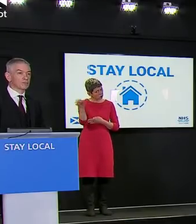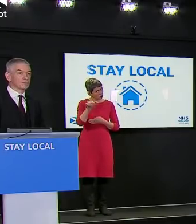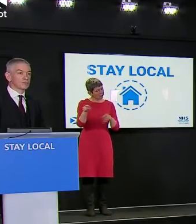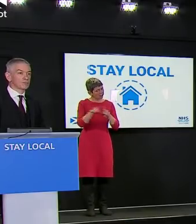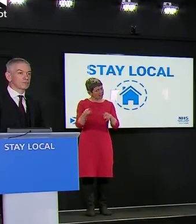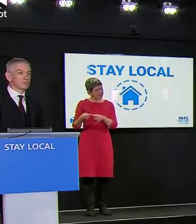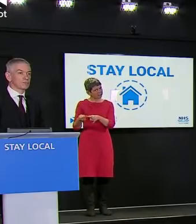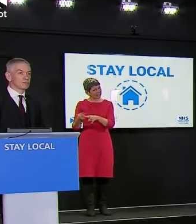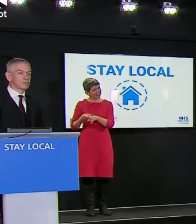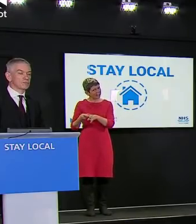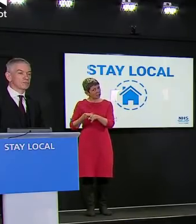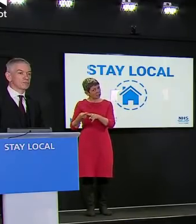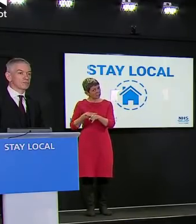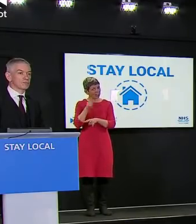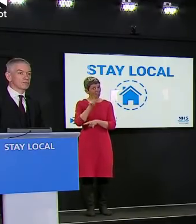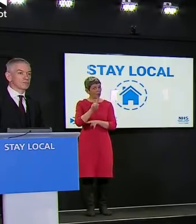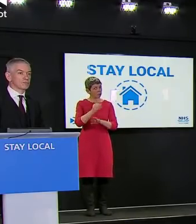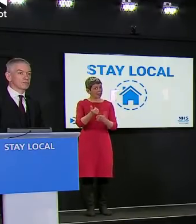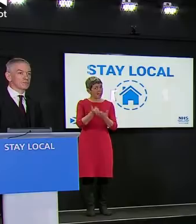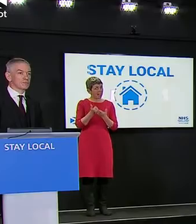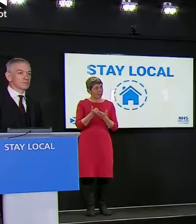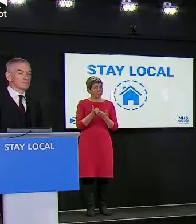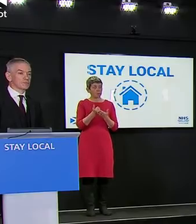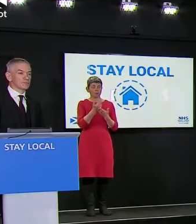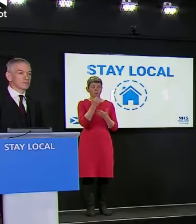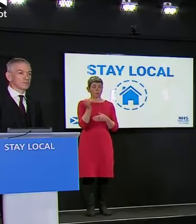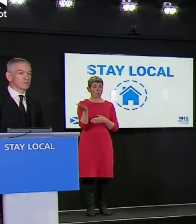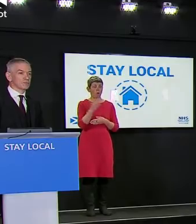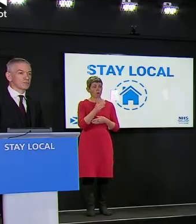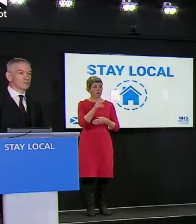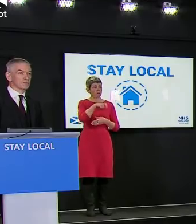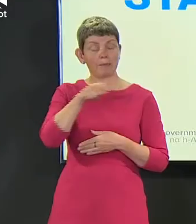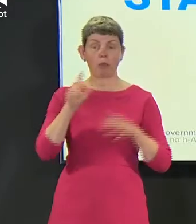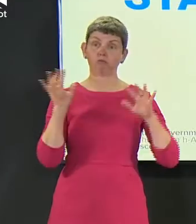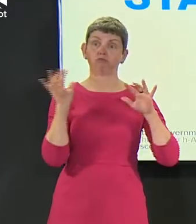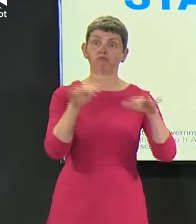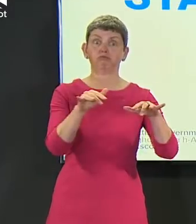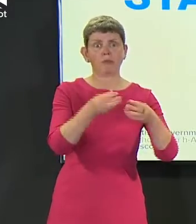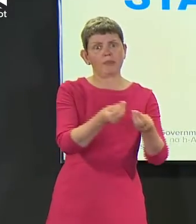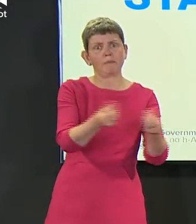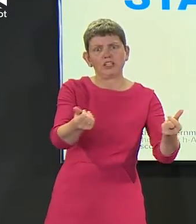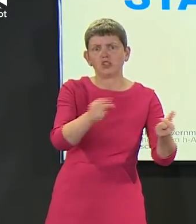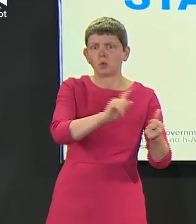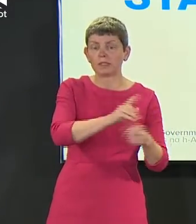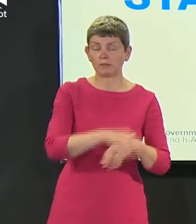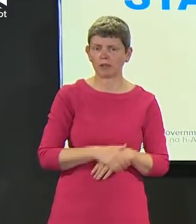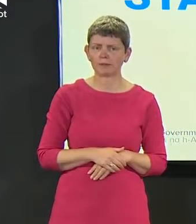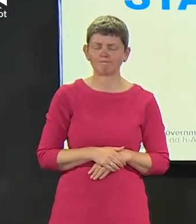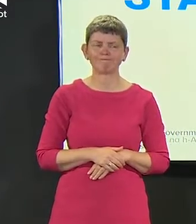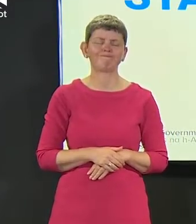help to cope with possibly these large numbers look there's there's no absolute right and wrong